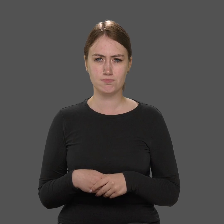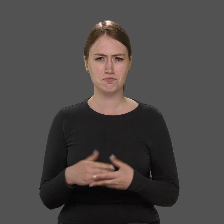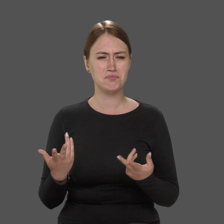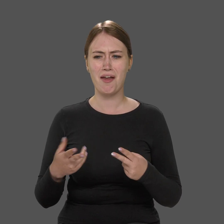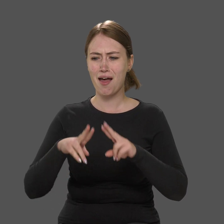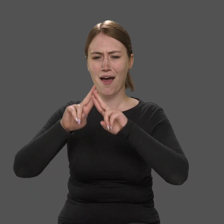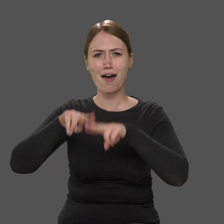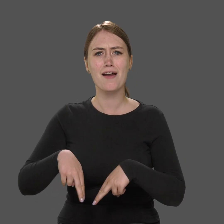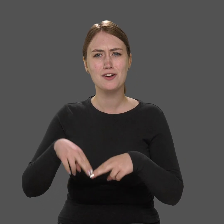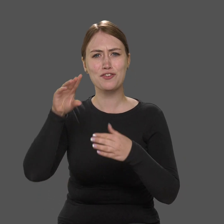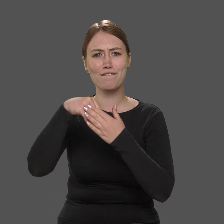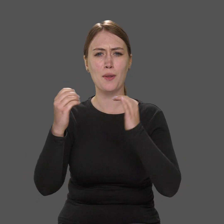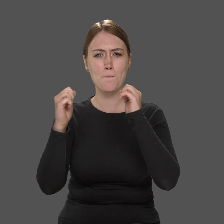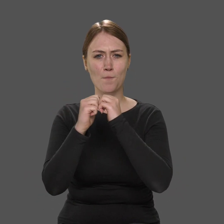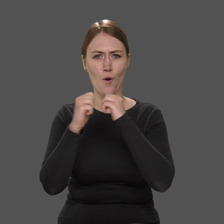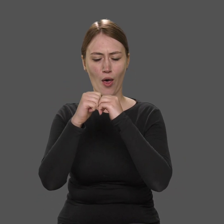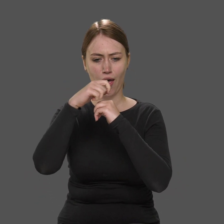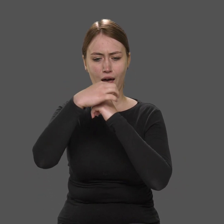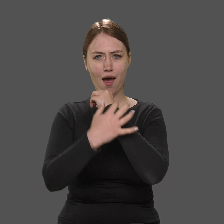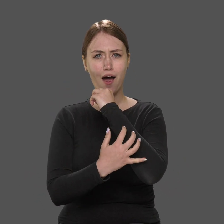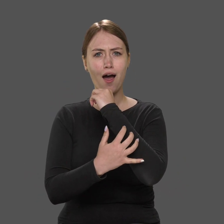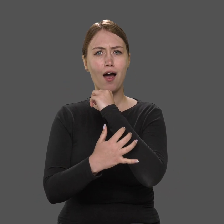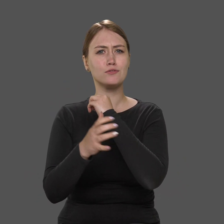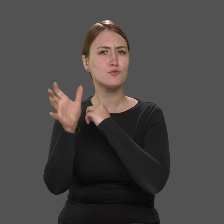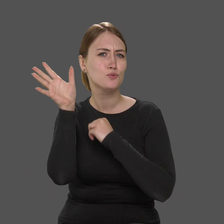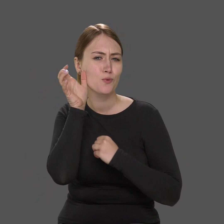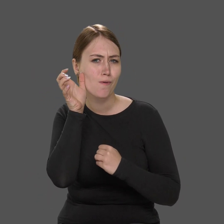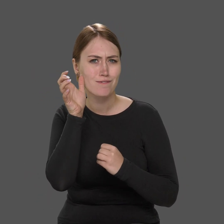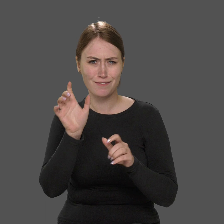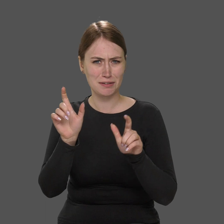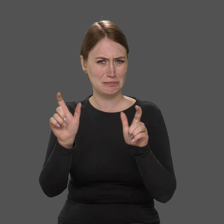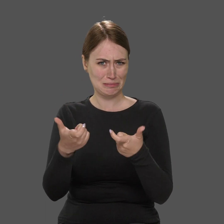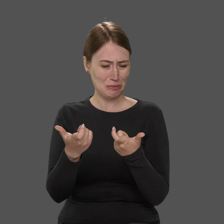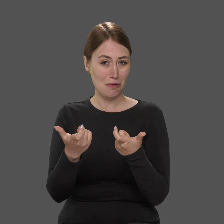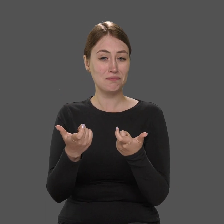But what about the rest of the auditory cortex?!